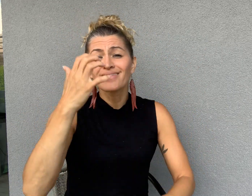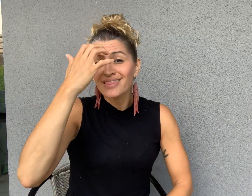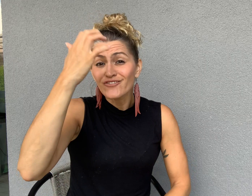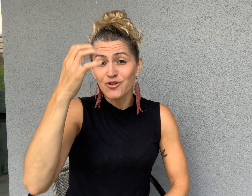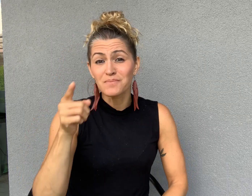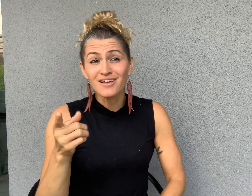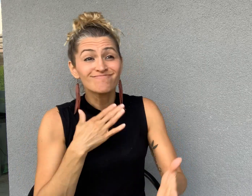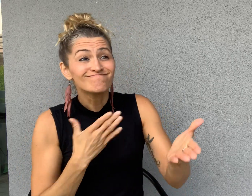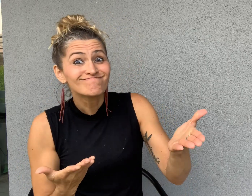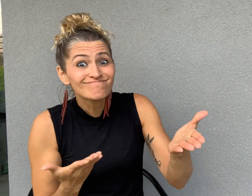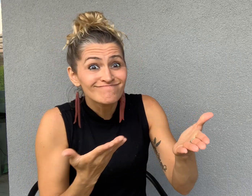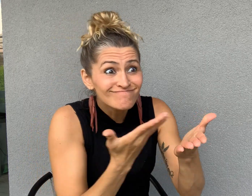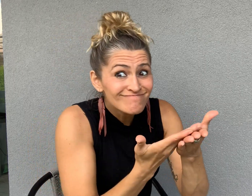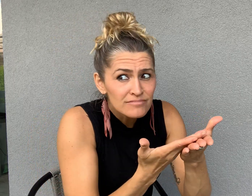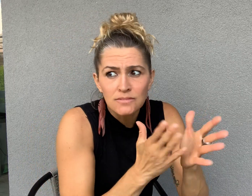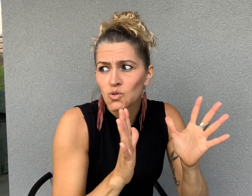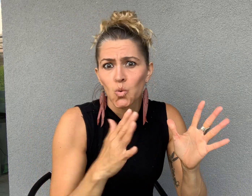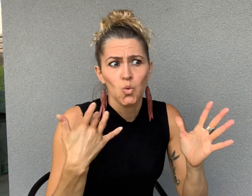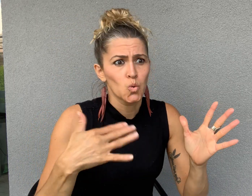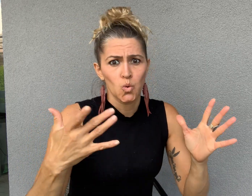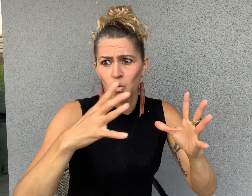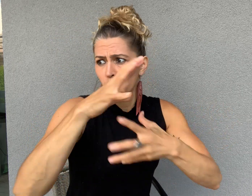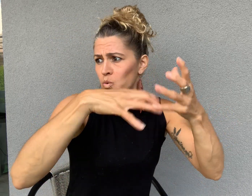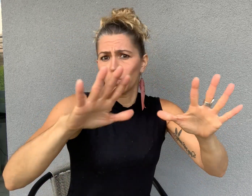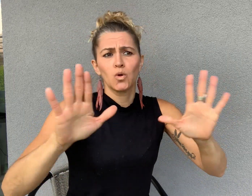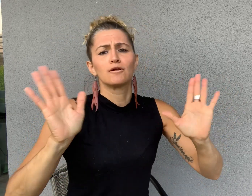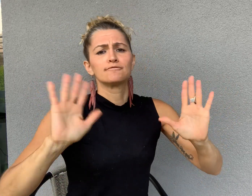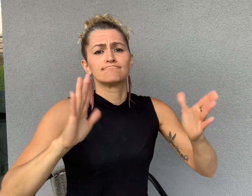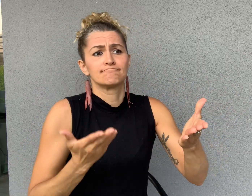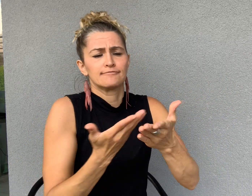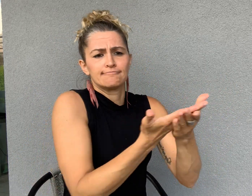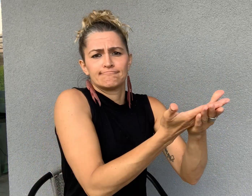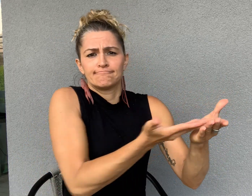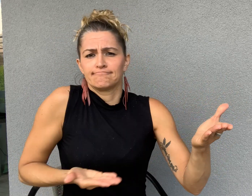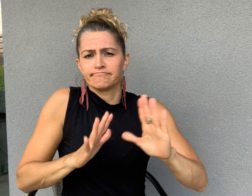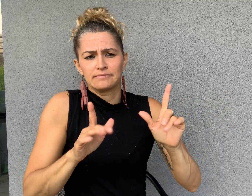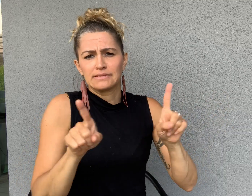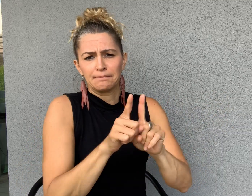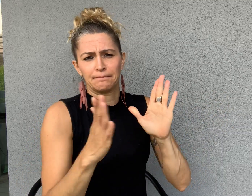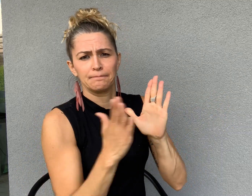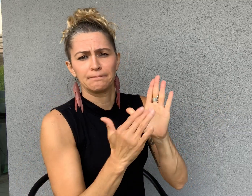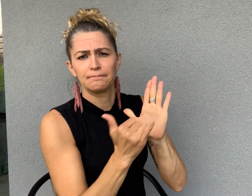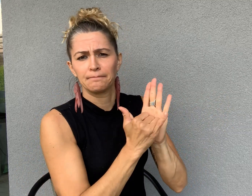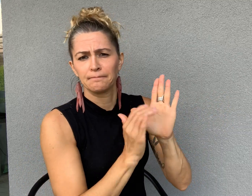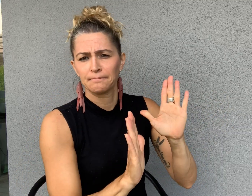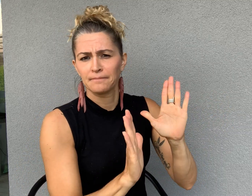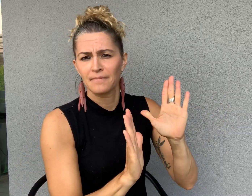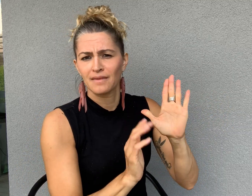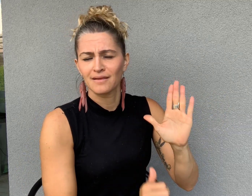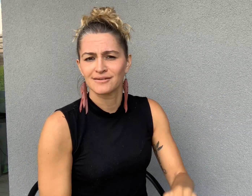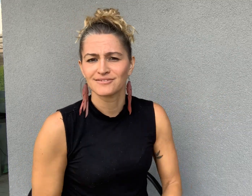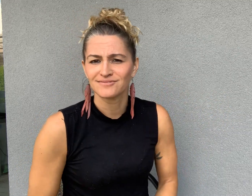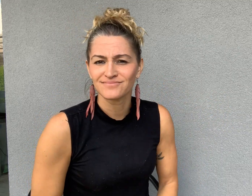from disabled advocacy groups in India and worldwide.